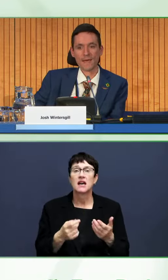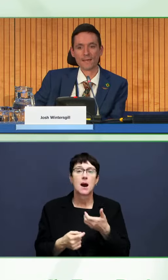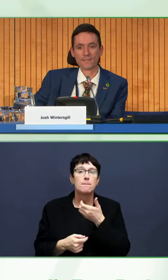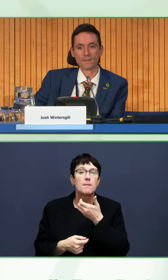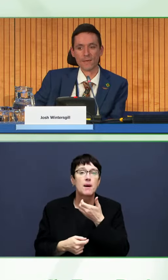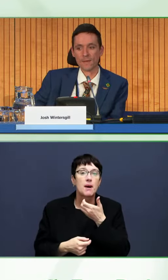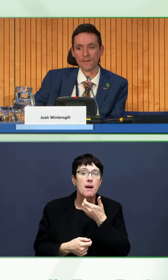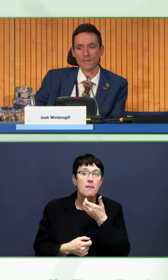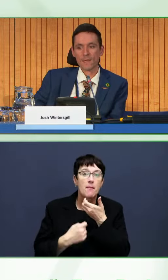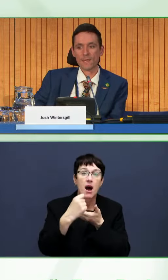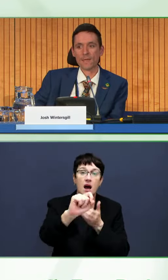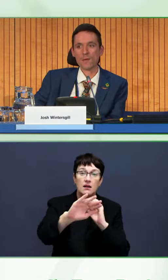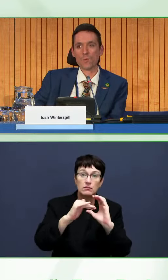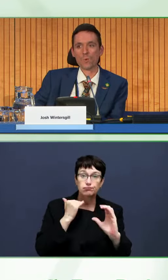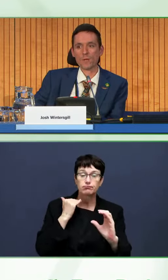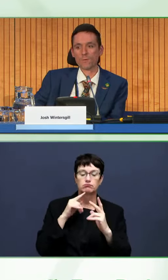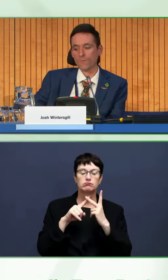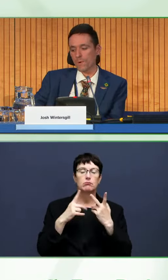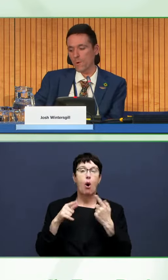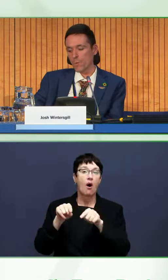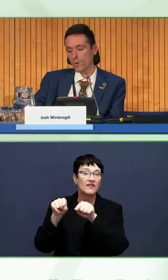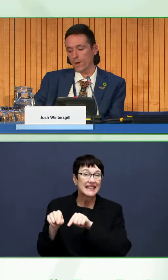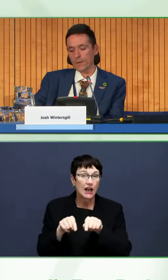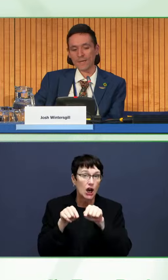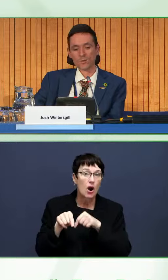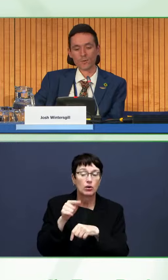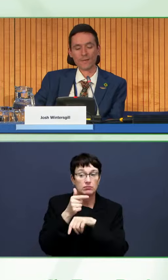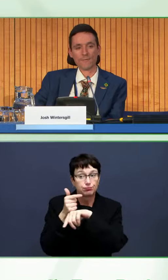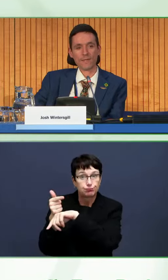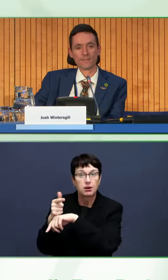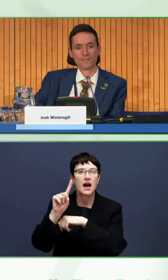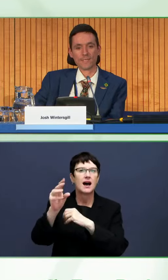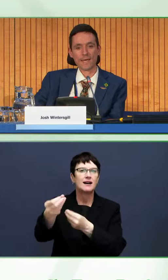hacks, we are natural innovators.